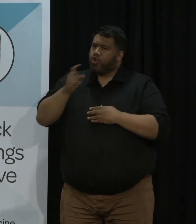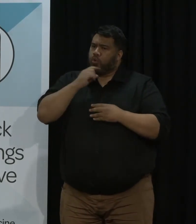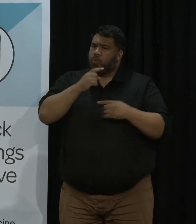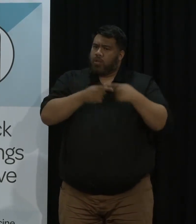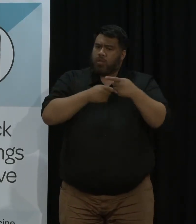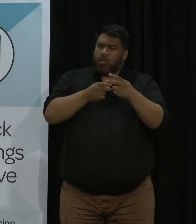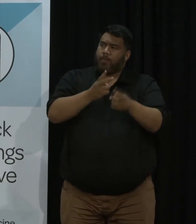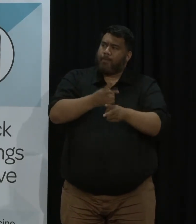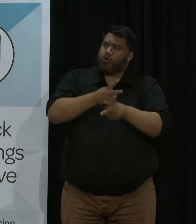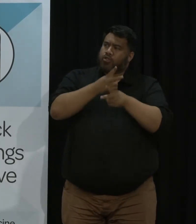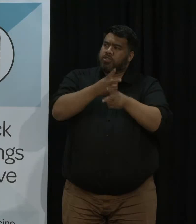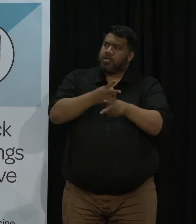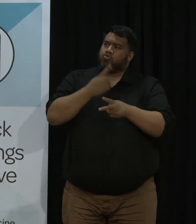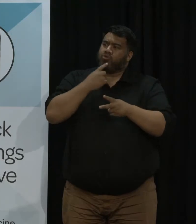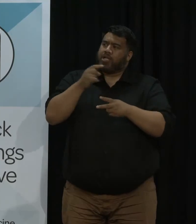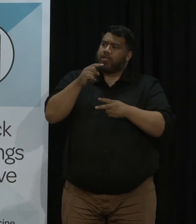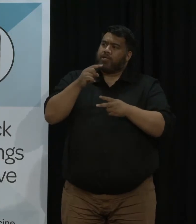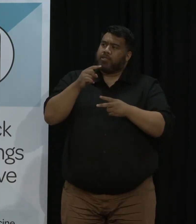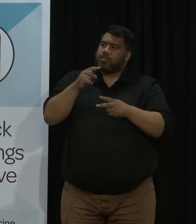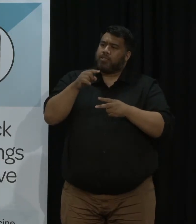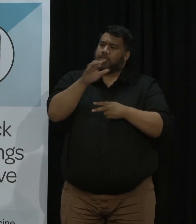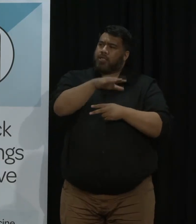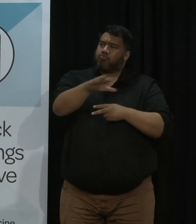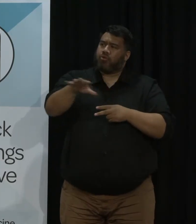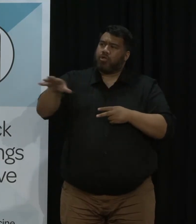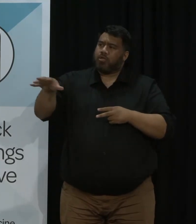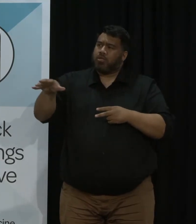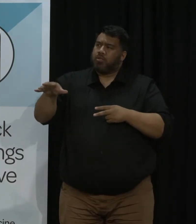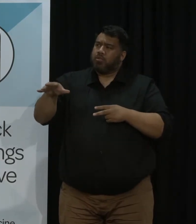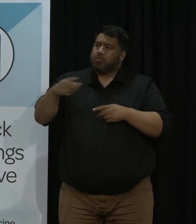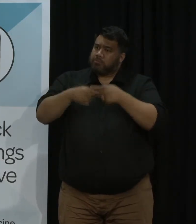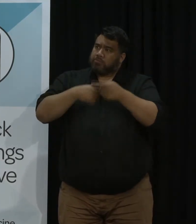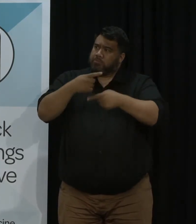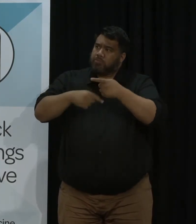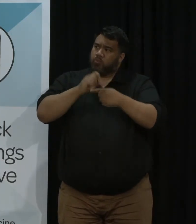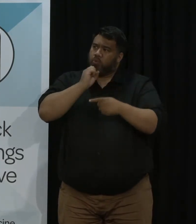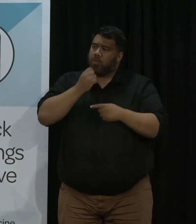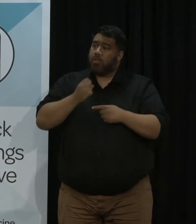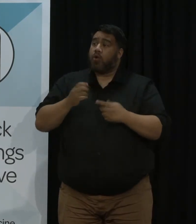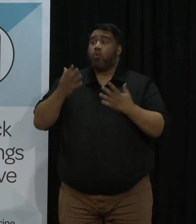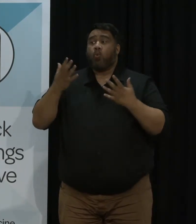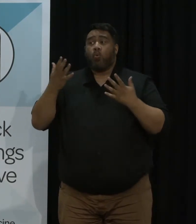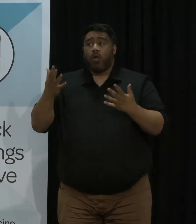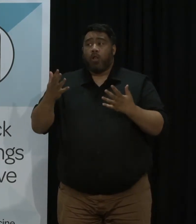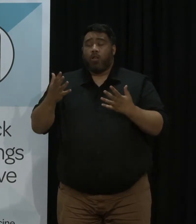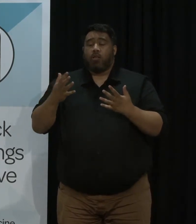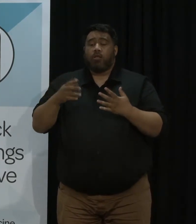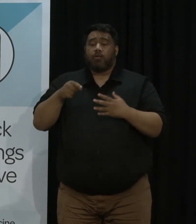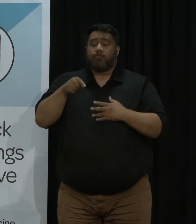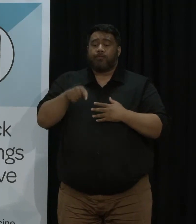cautious through that period. Will you at least be able to